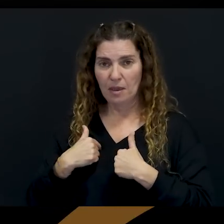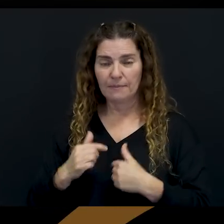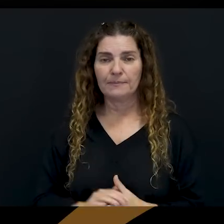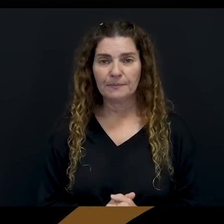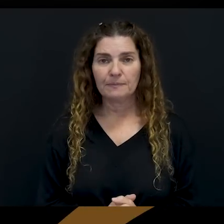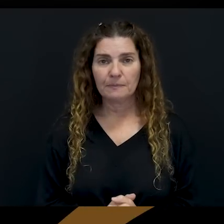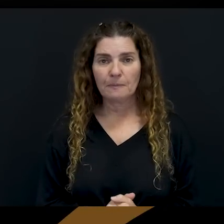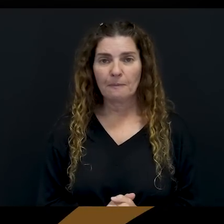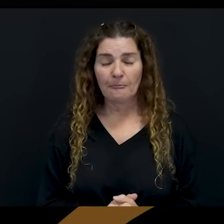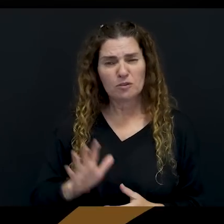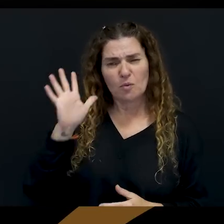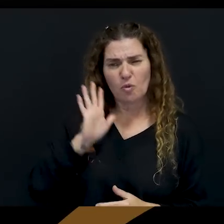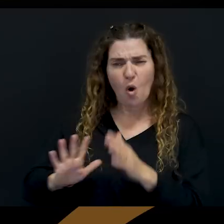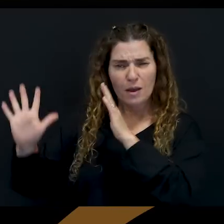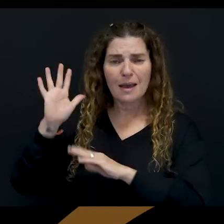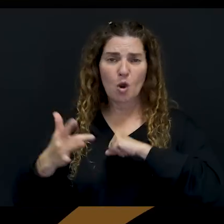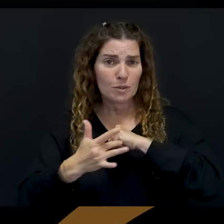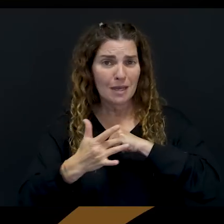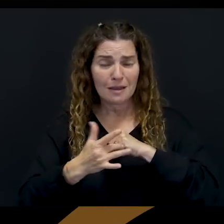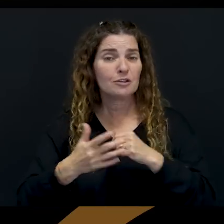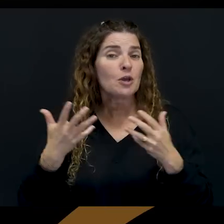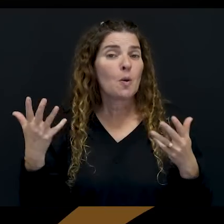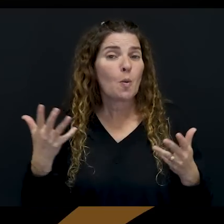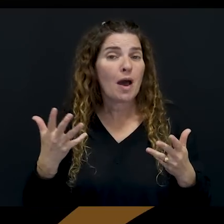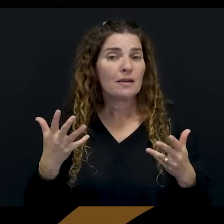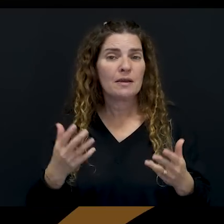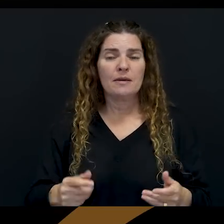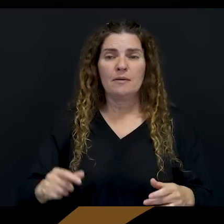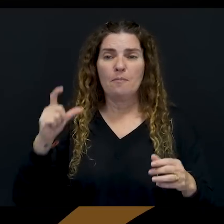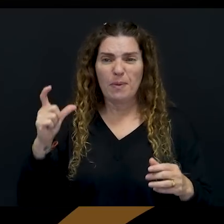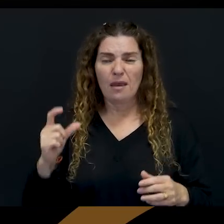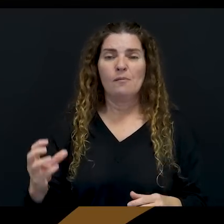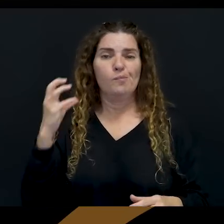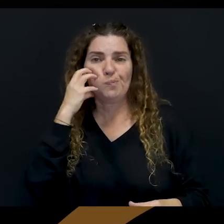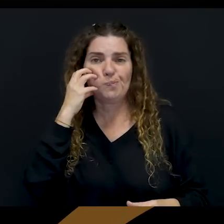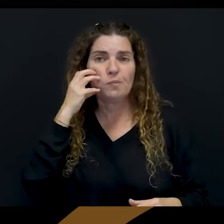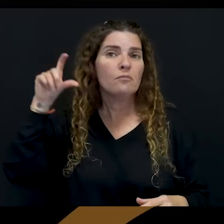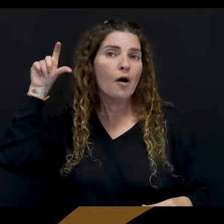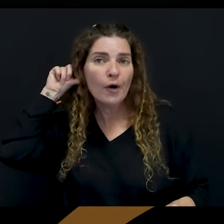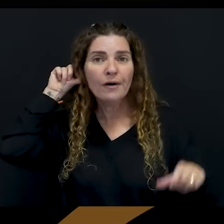the only technology there was to help me was big, clunky hearing aids that didn't work very well.